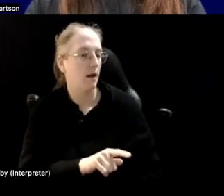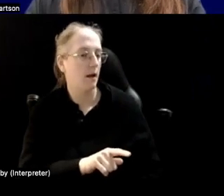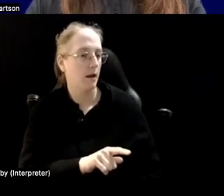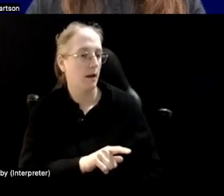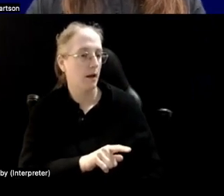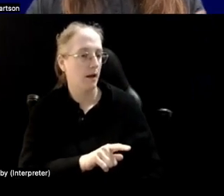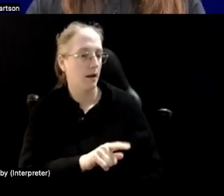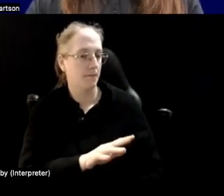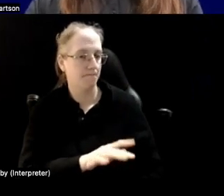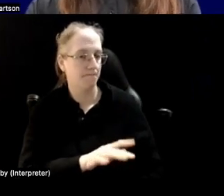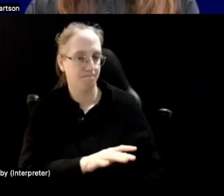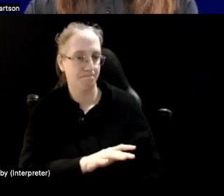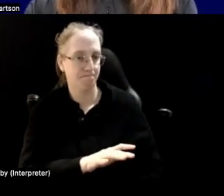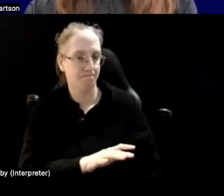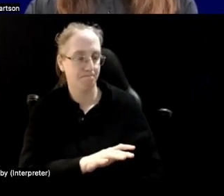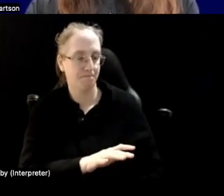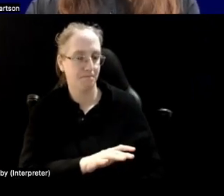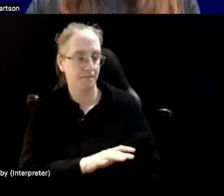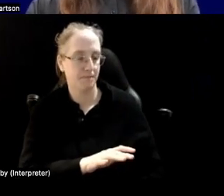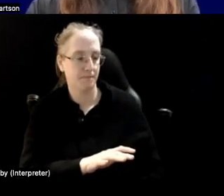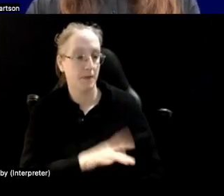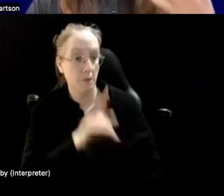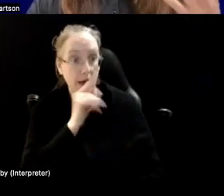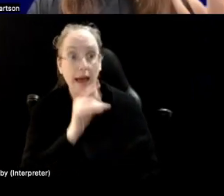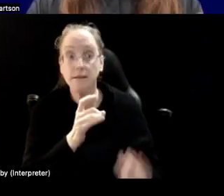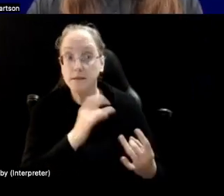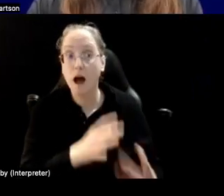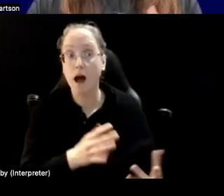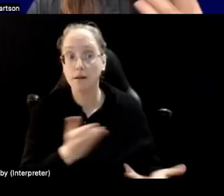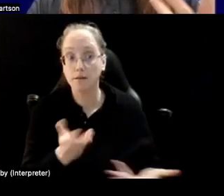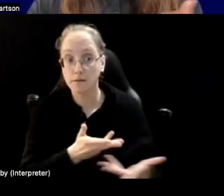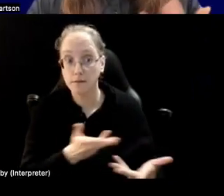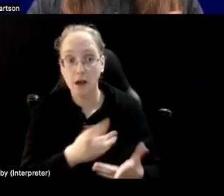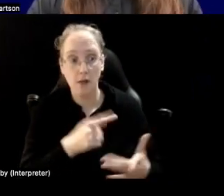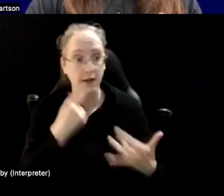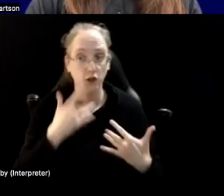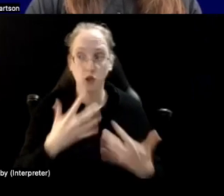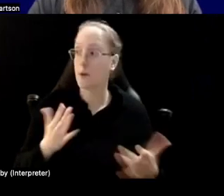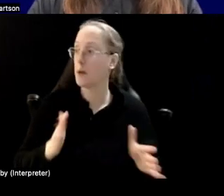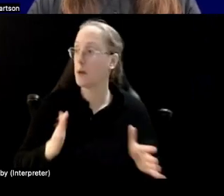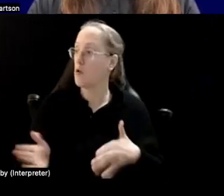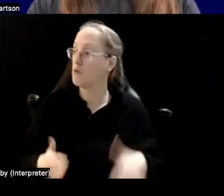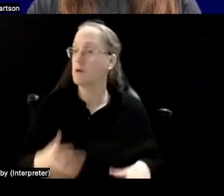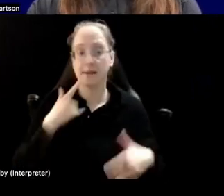they are quite able to initiate, they're doing little movements, all sorts of things,